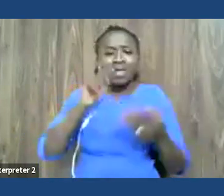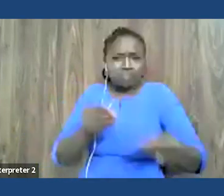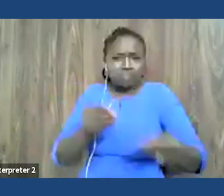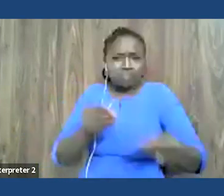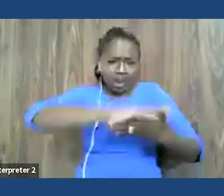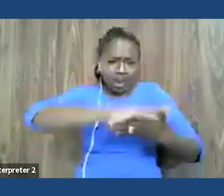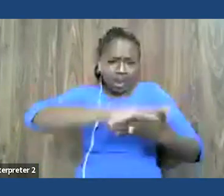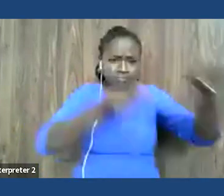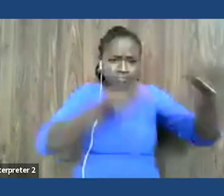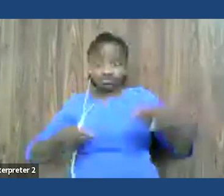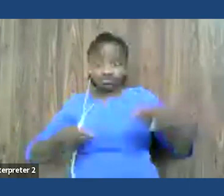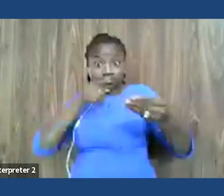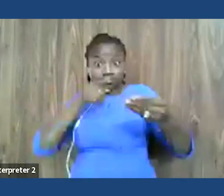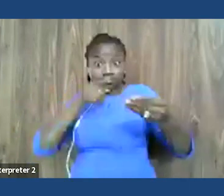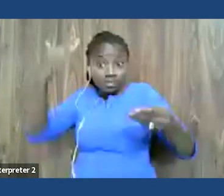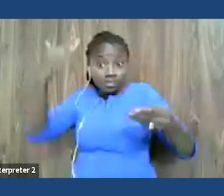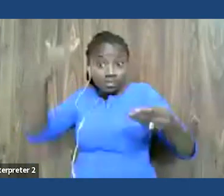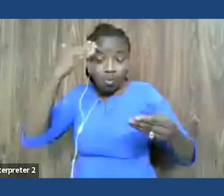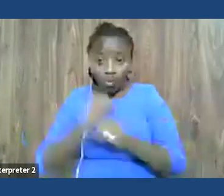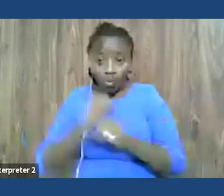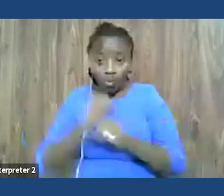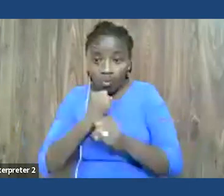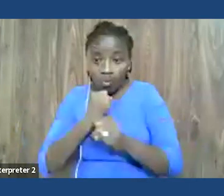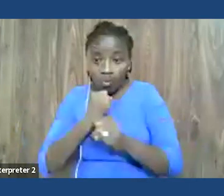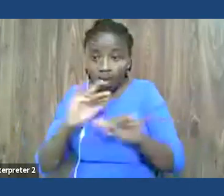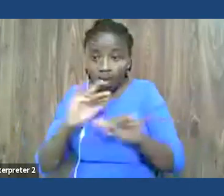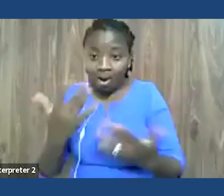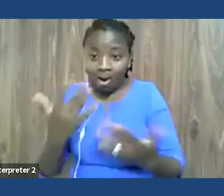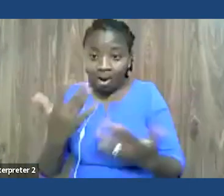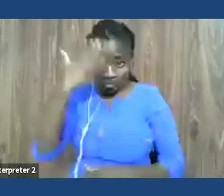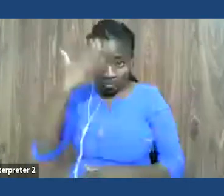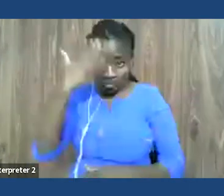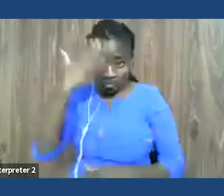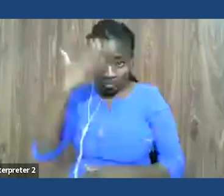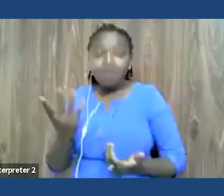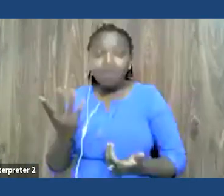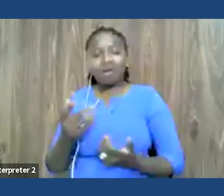States is through our partners with oats and senior planet.